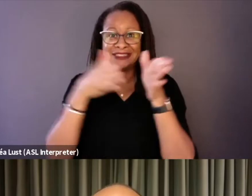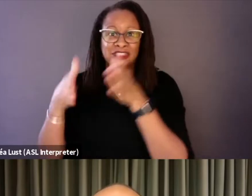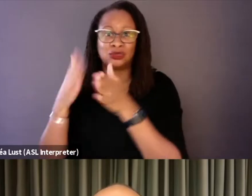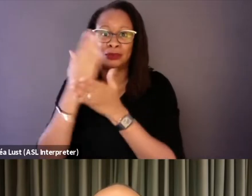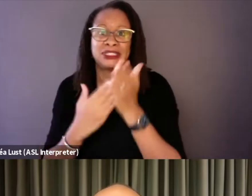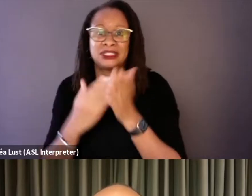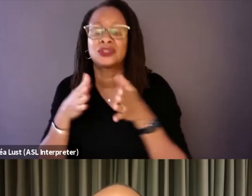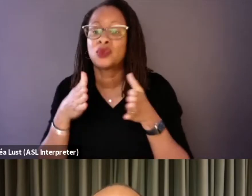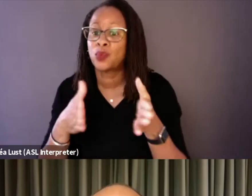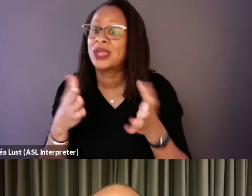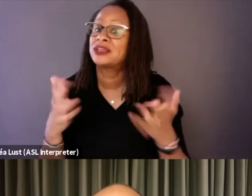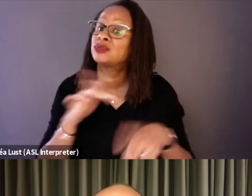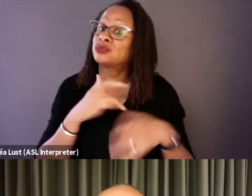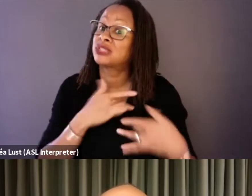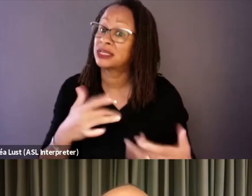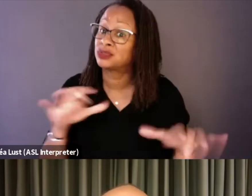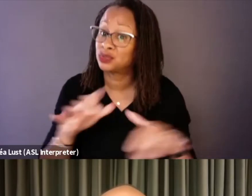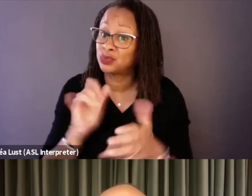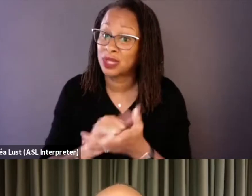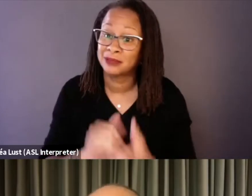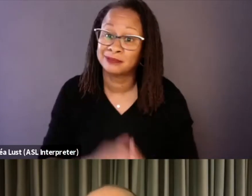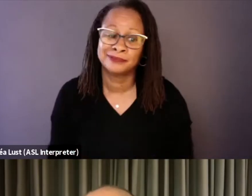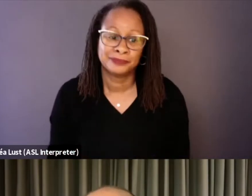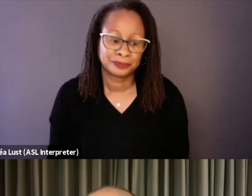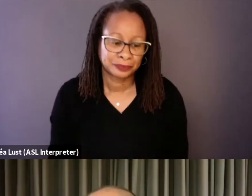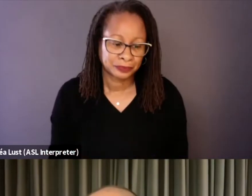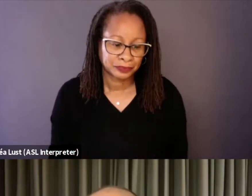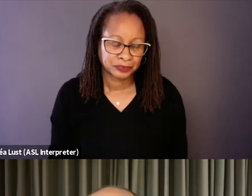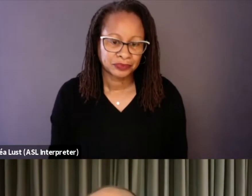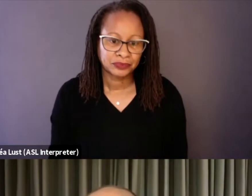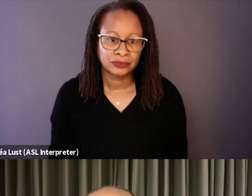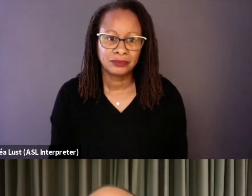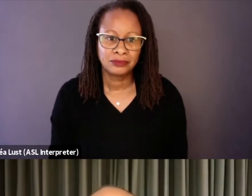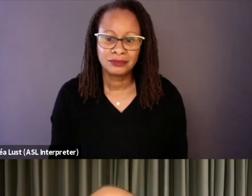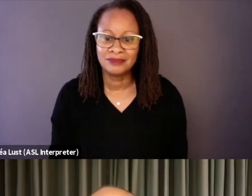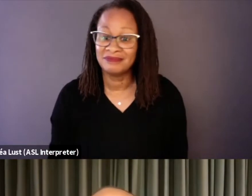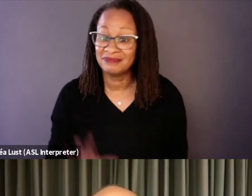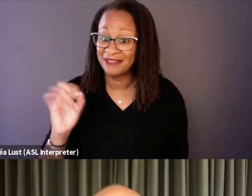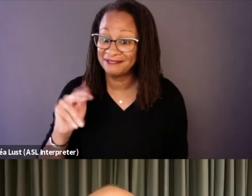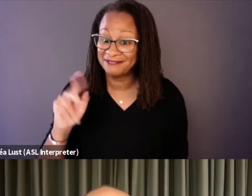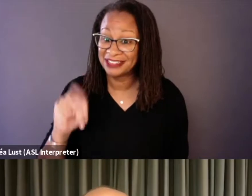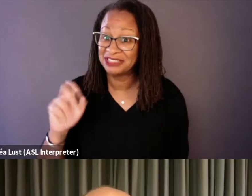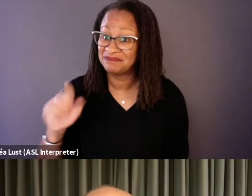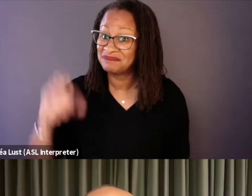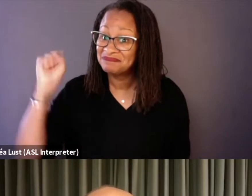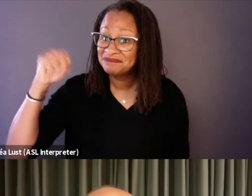you might normally be able to do. Fenton I see you nodding there. Can you expand on that?